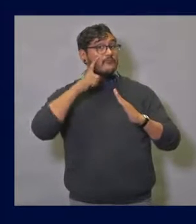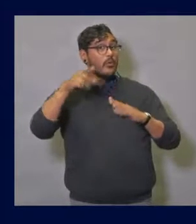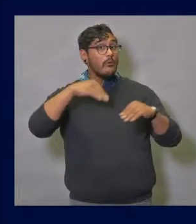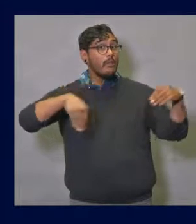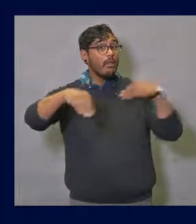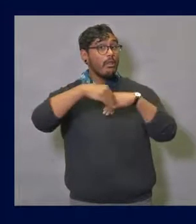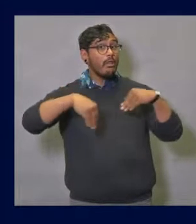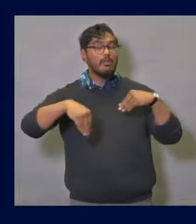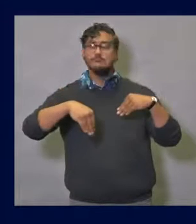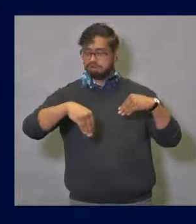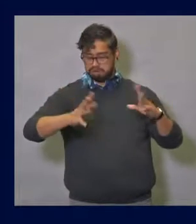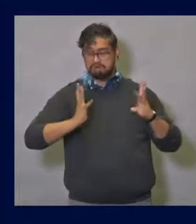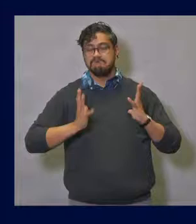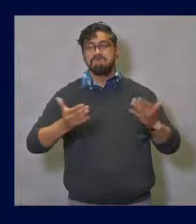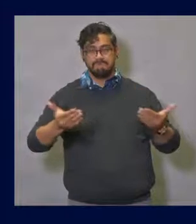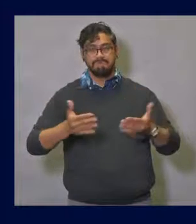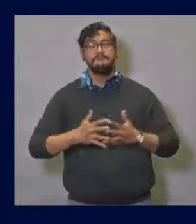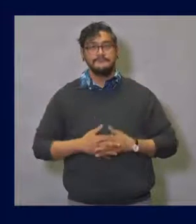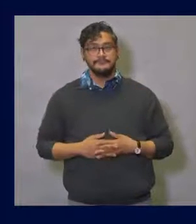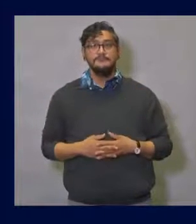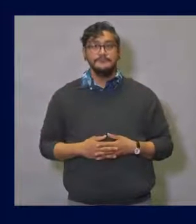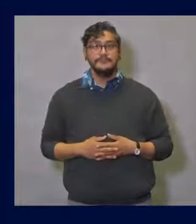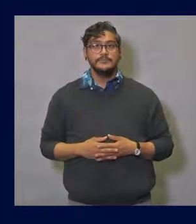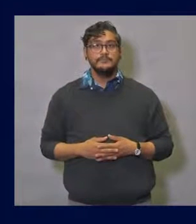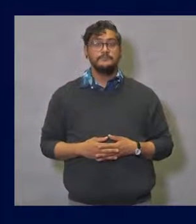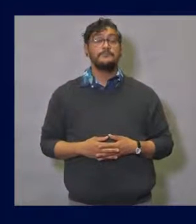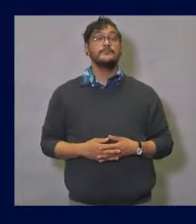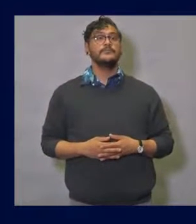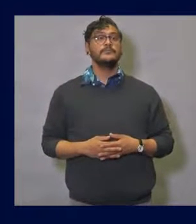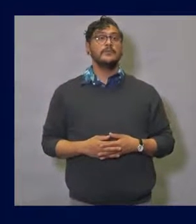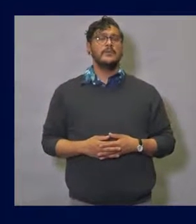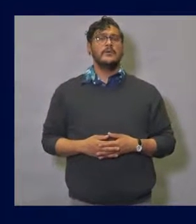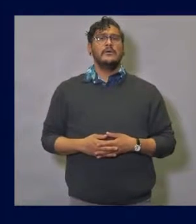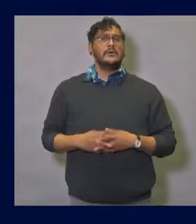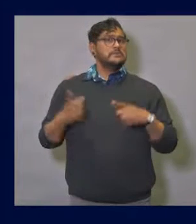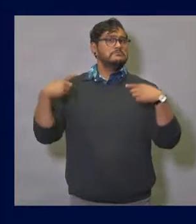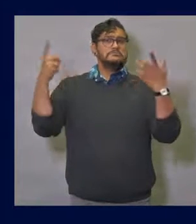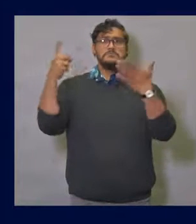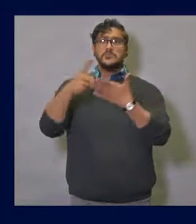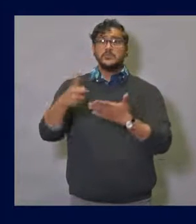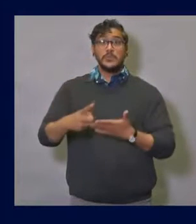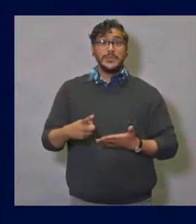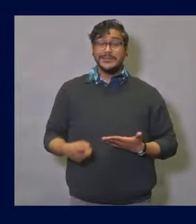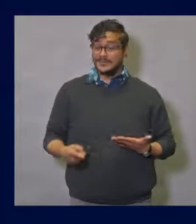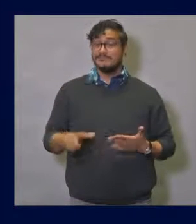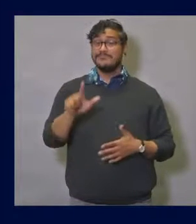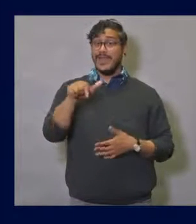CHANGE NOW.